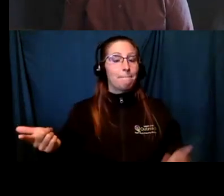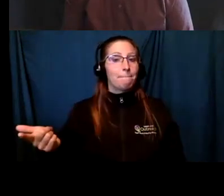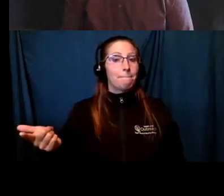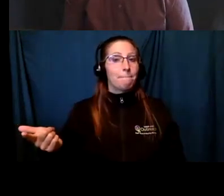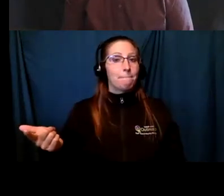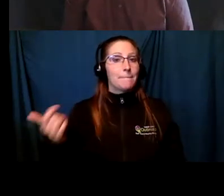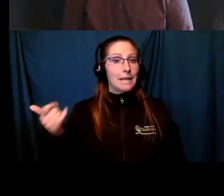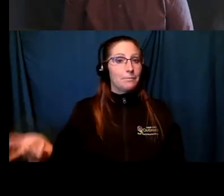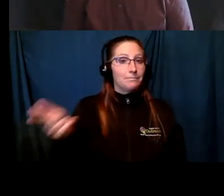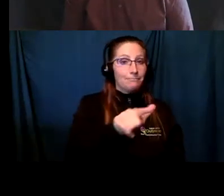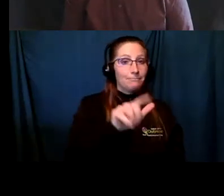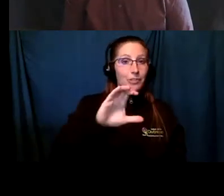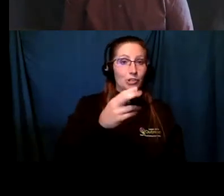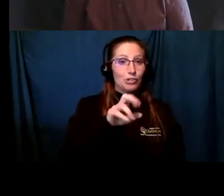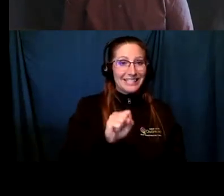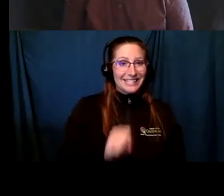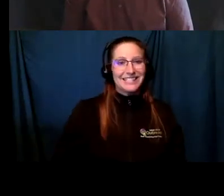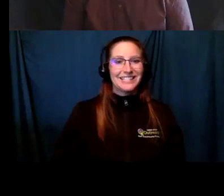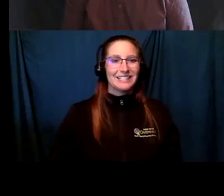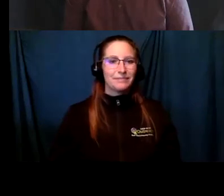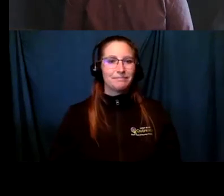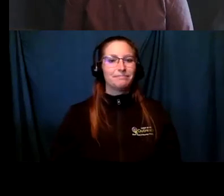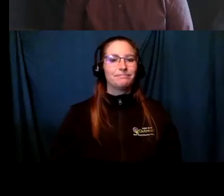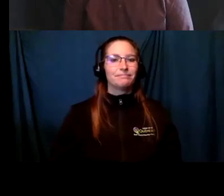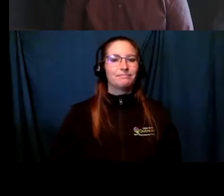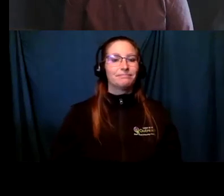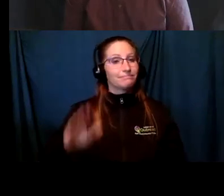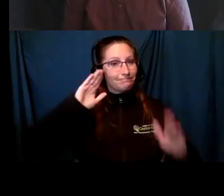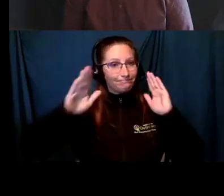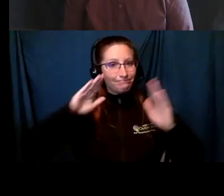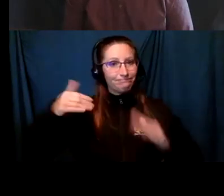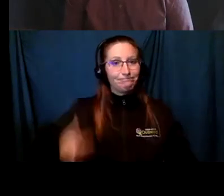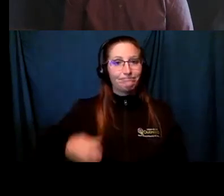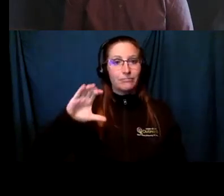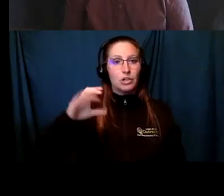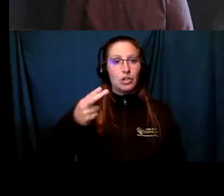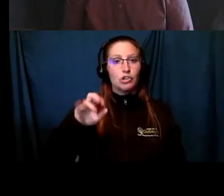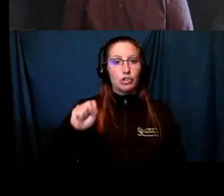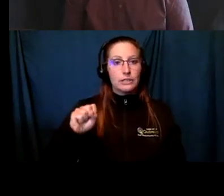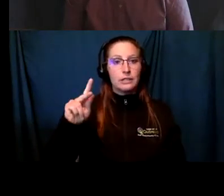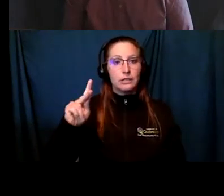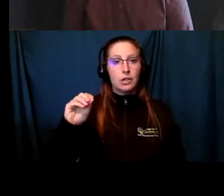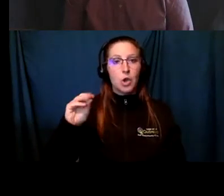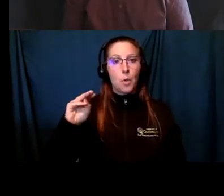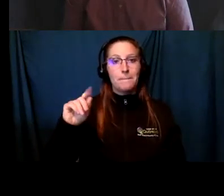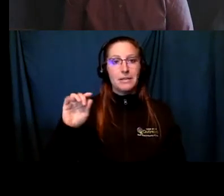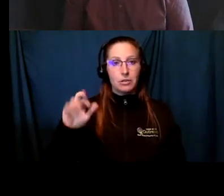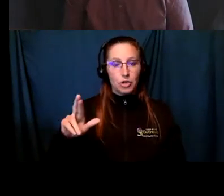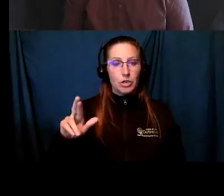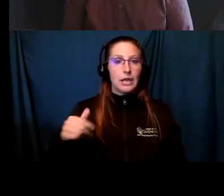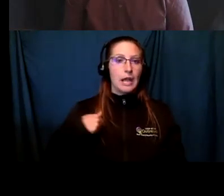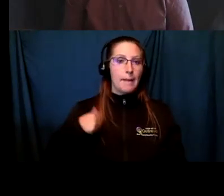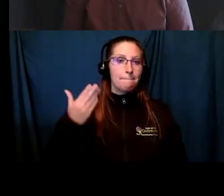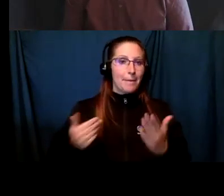and Chris go ahead. Chris: Hello I'm Chris Kometer and I am probably the newest member